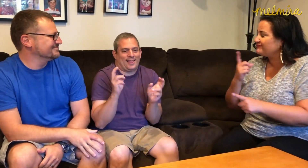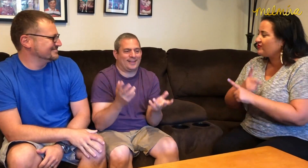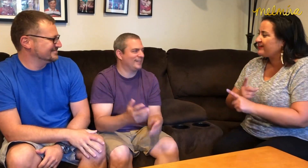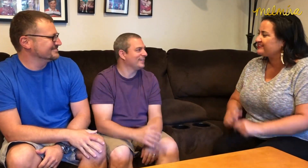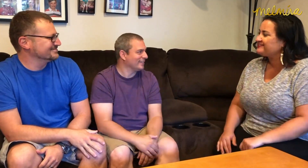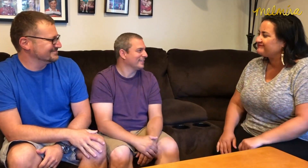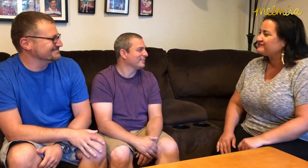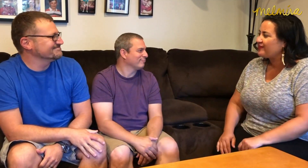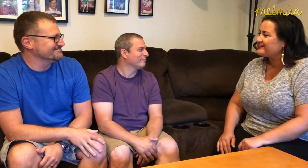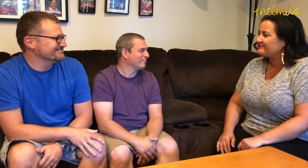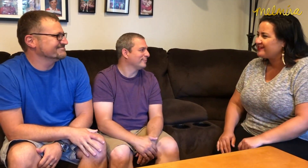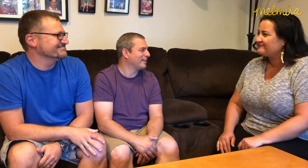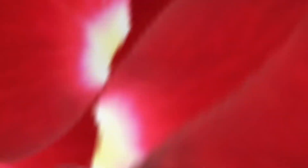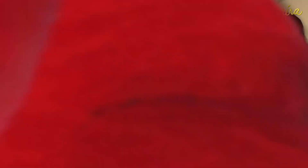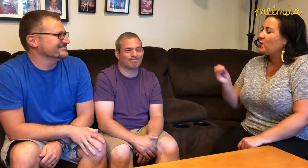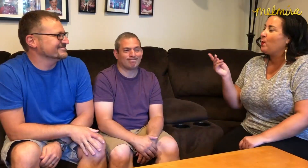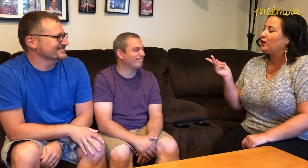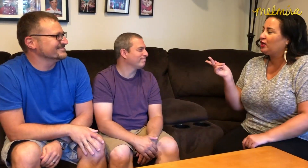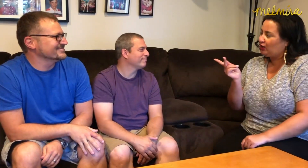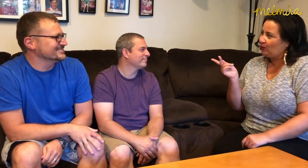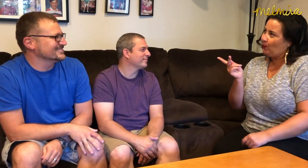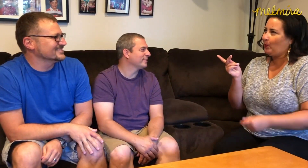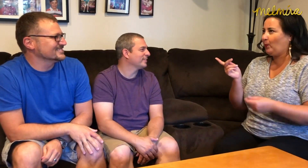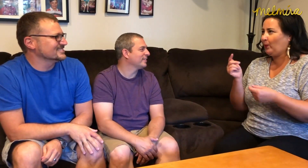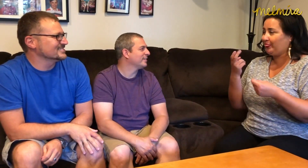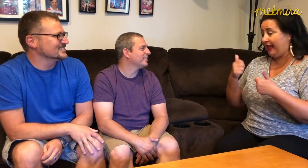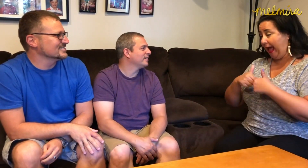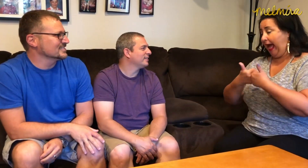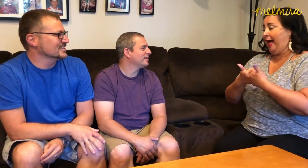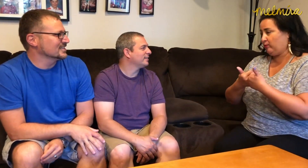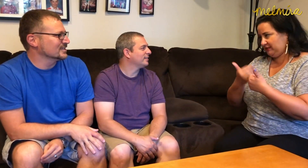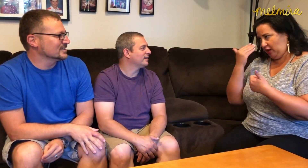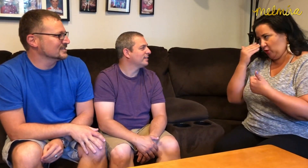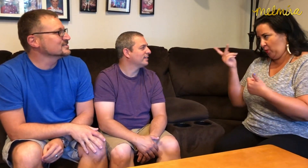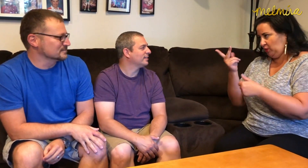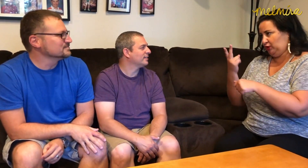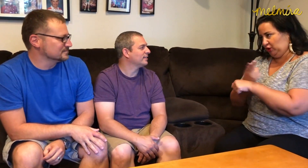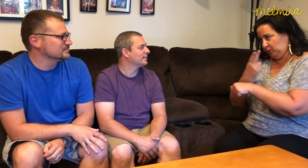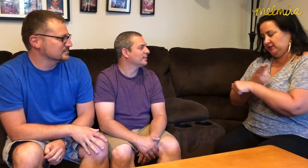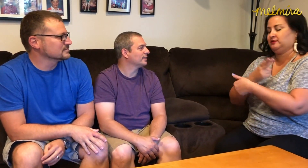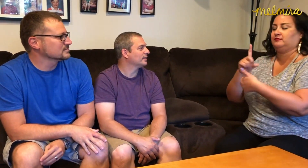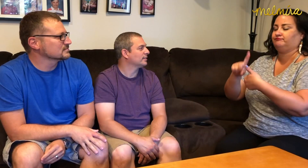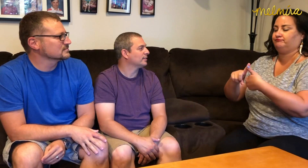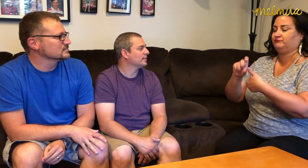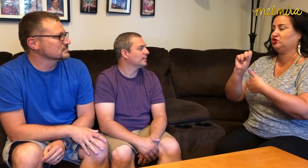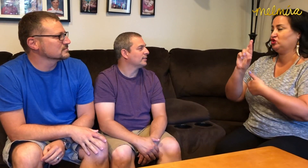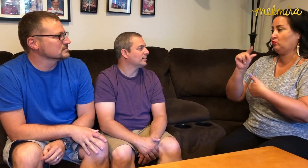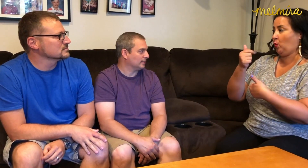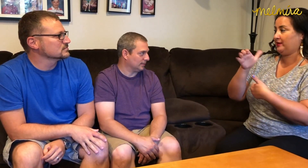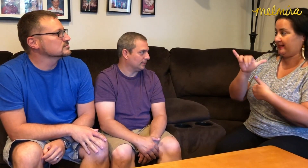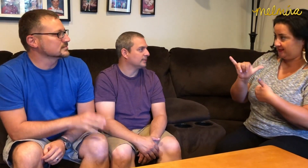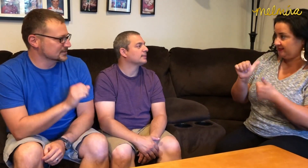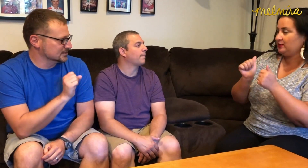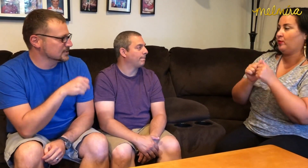Right. So, now the "how" part. I know you used surrogacy